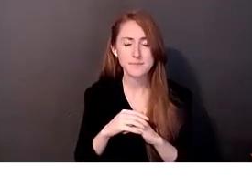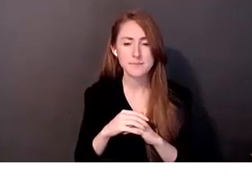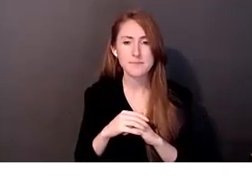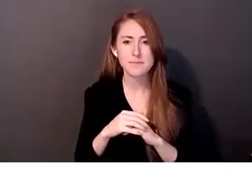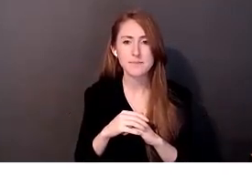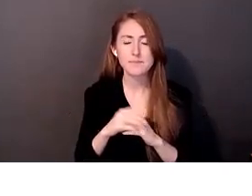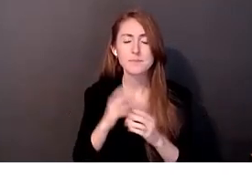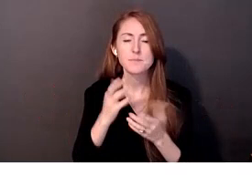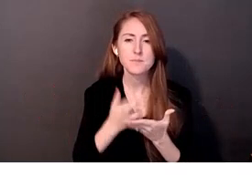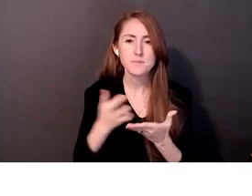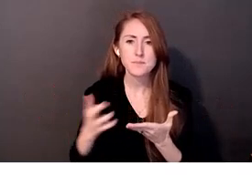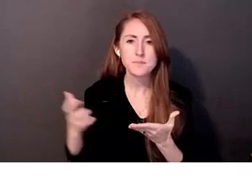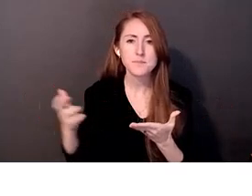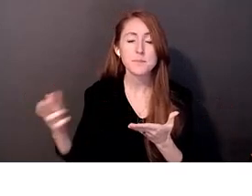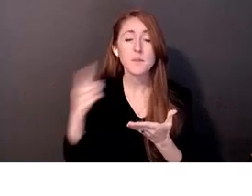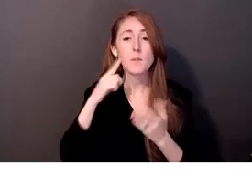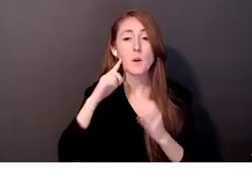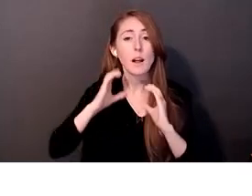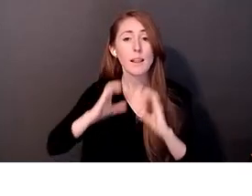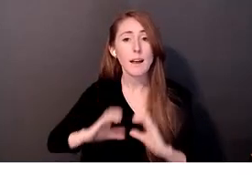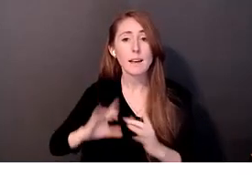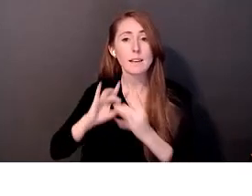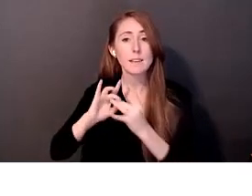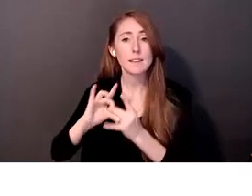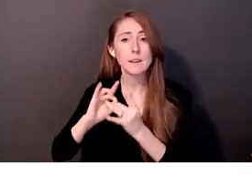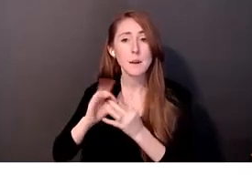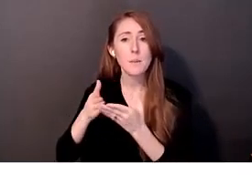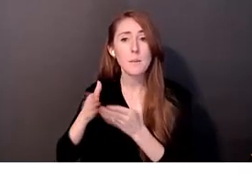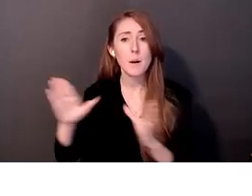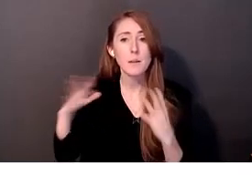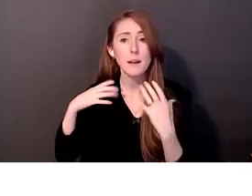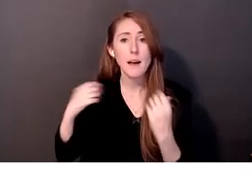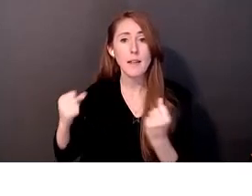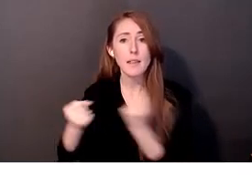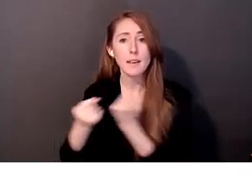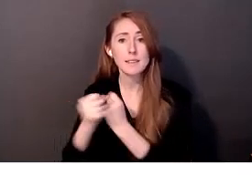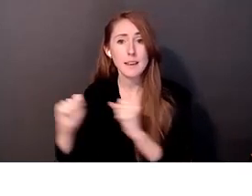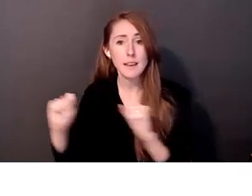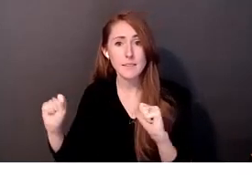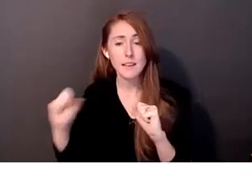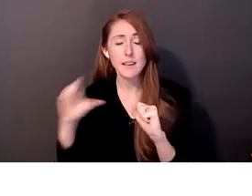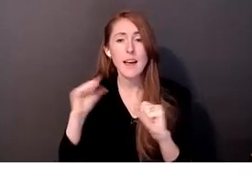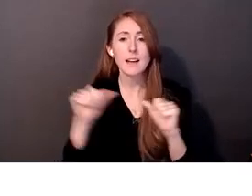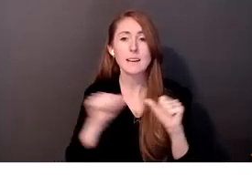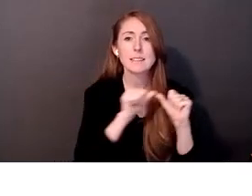safety, and resources related to sustainability of the associations.